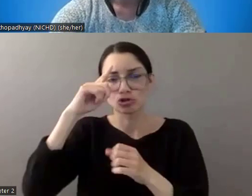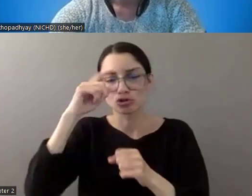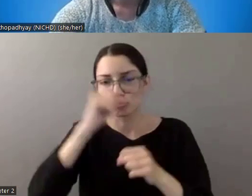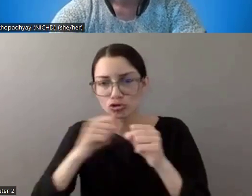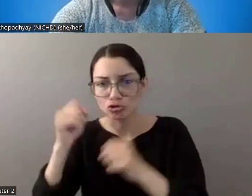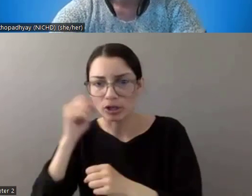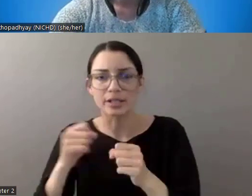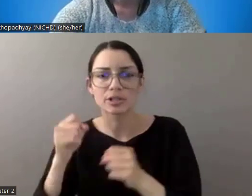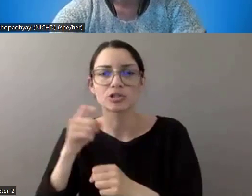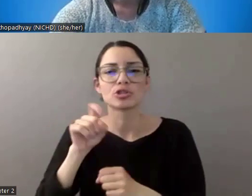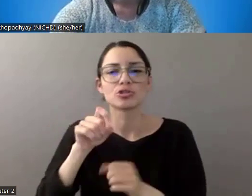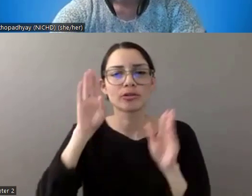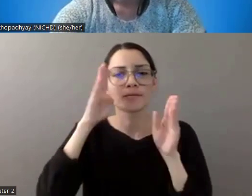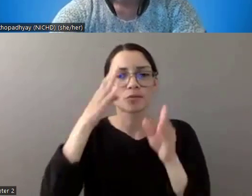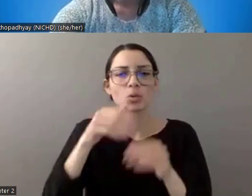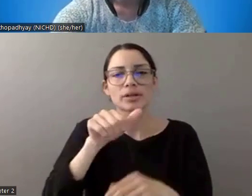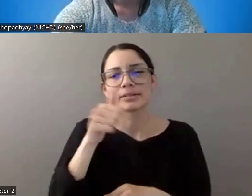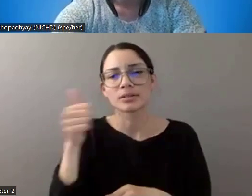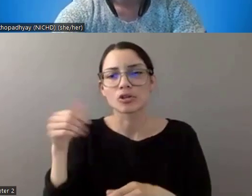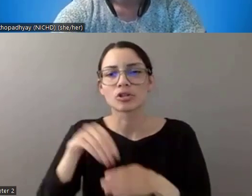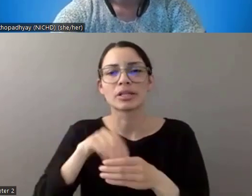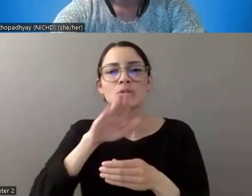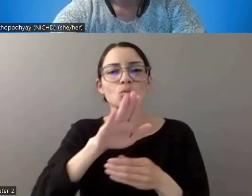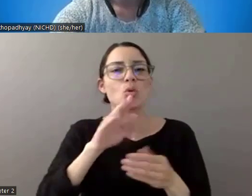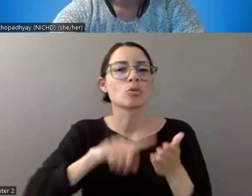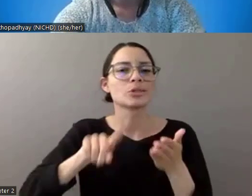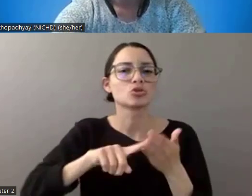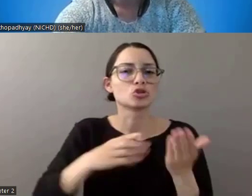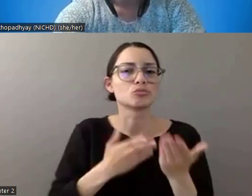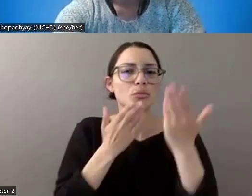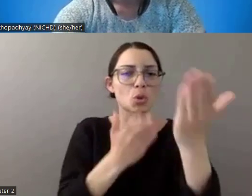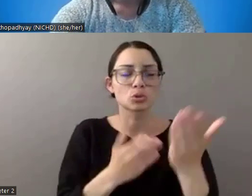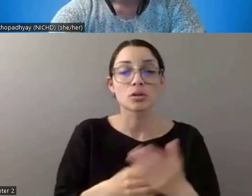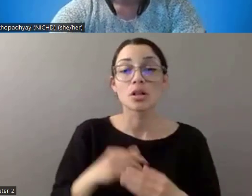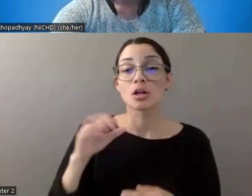So we have hit our 2-minute warning, and we'll have to wrap things up.